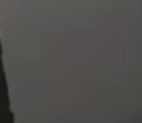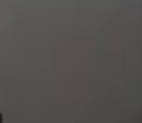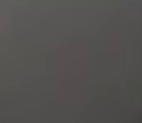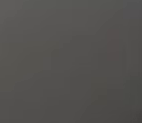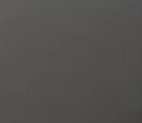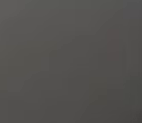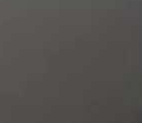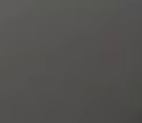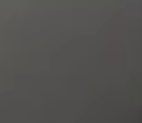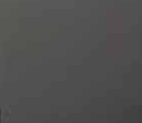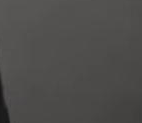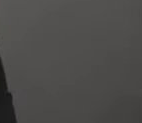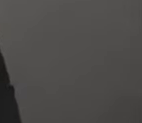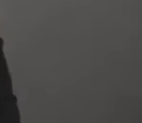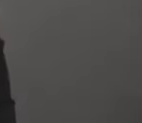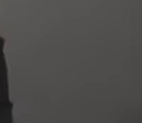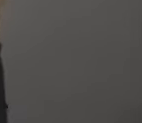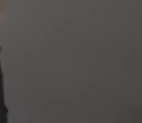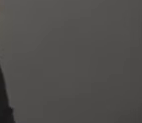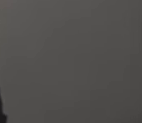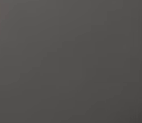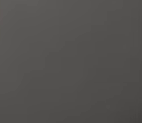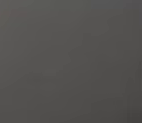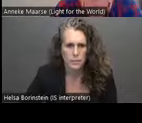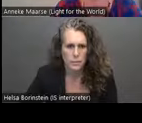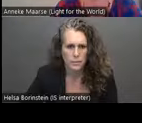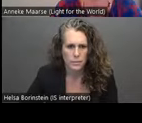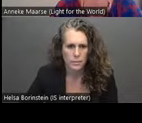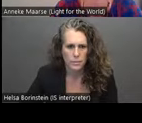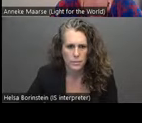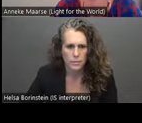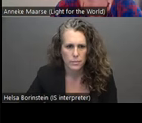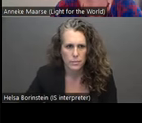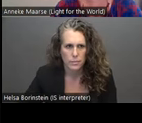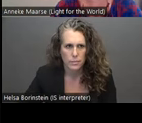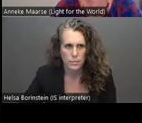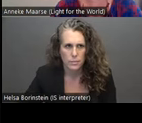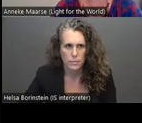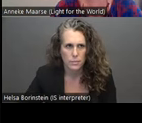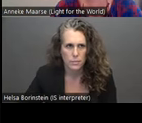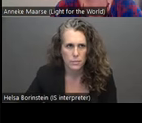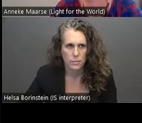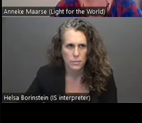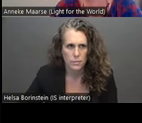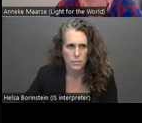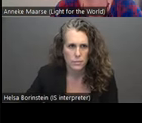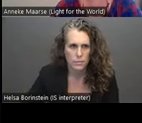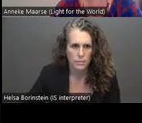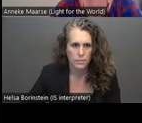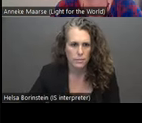you. 15:28:50 There we go.